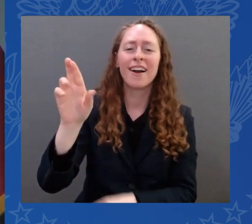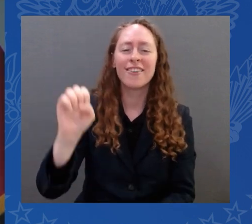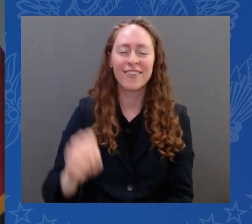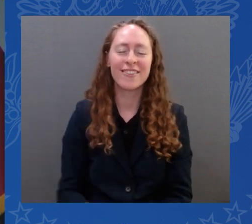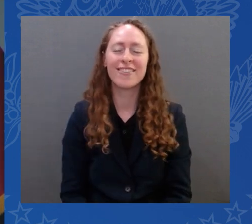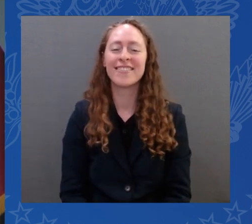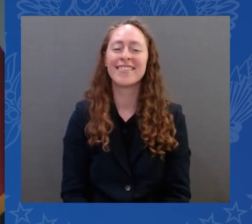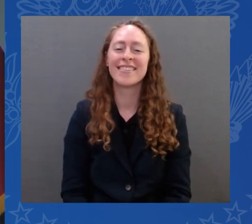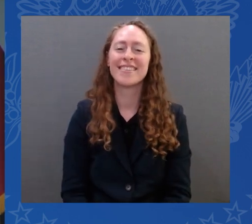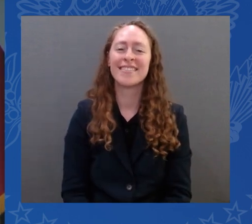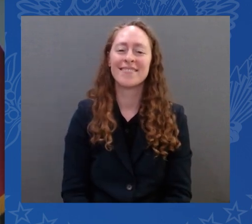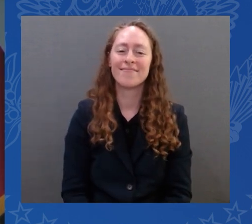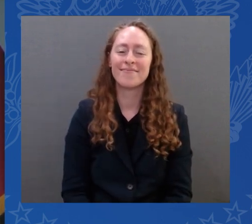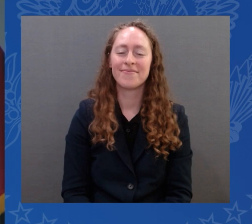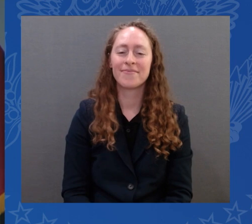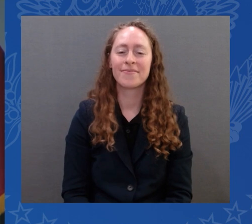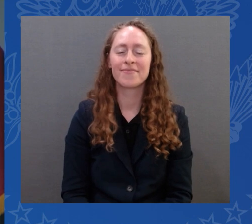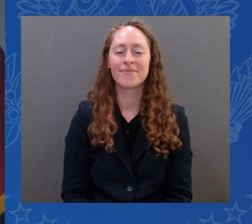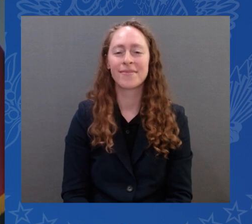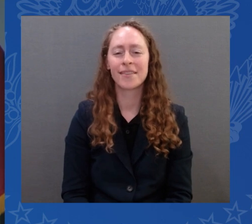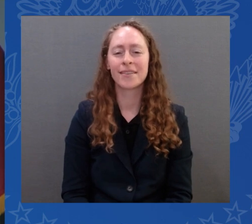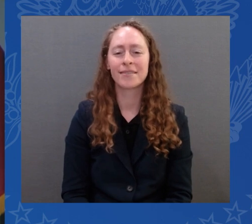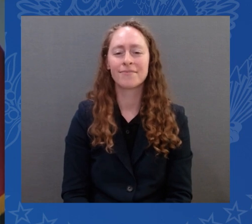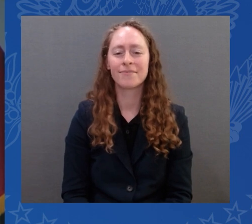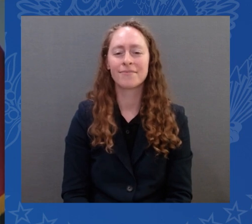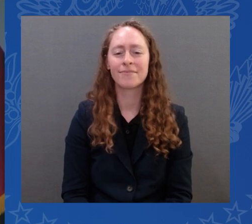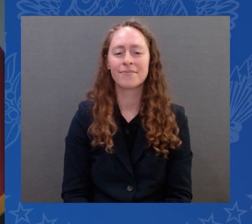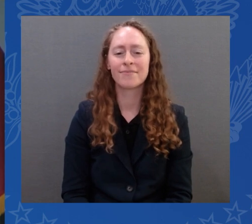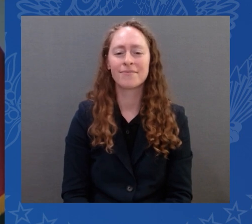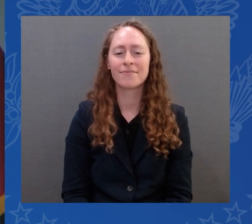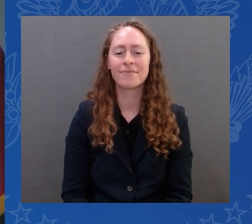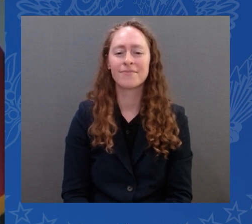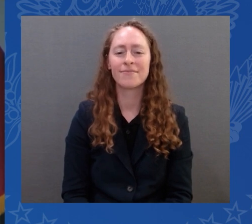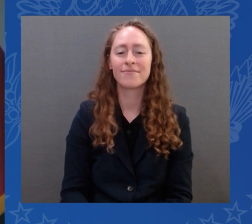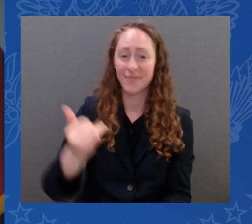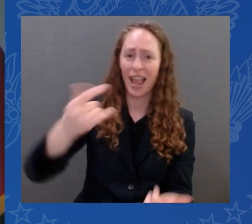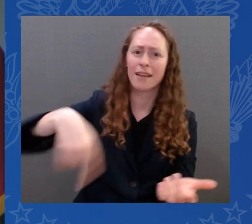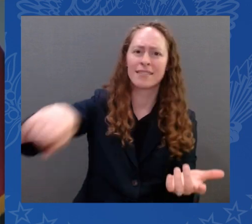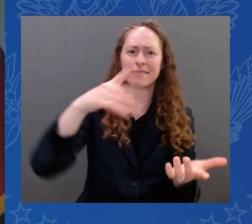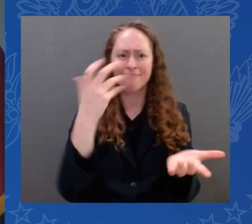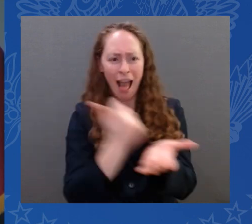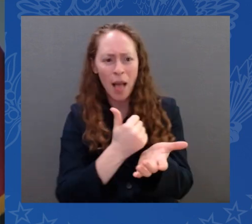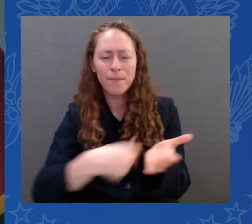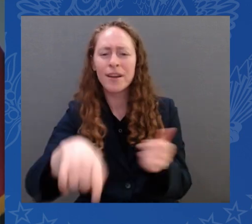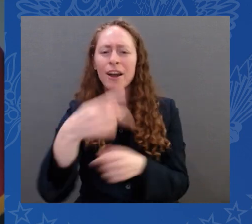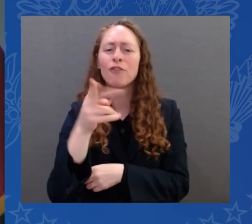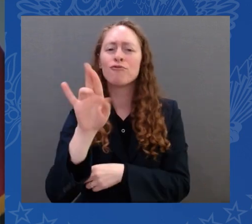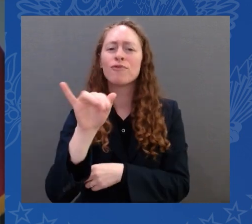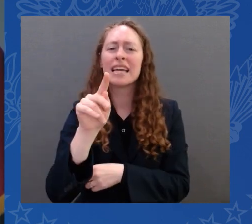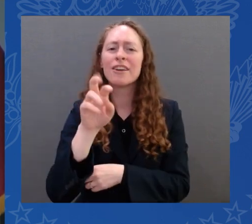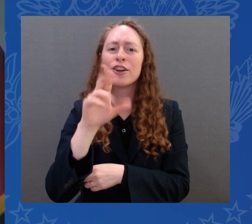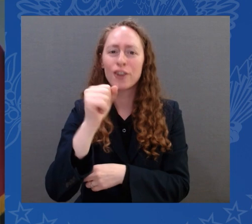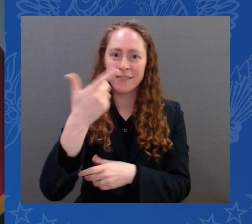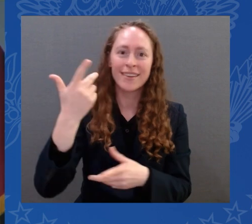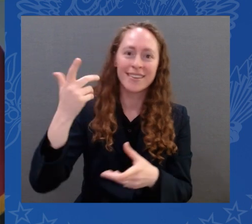If anyone wants to fess up to getting a printer onto the Chapel Dome, now's your moment.